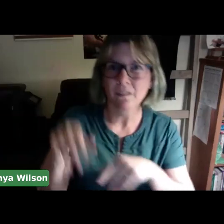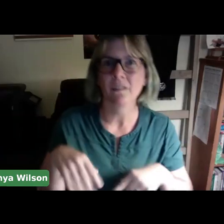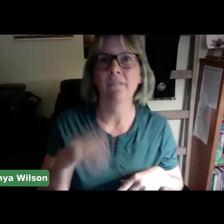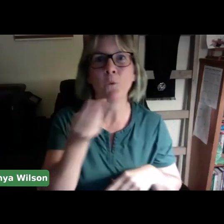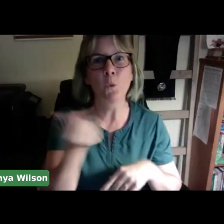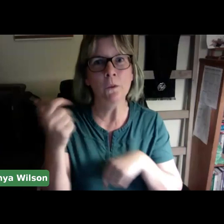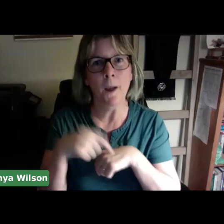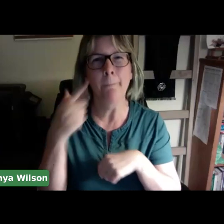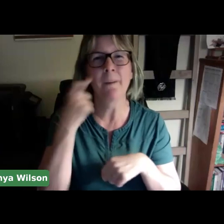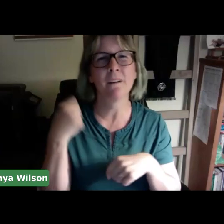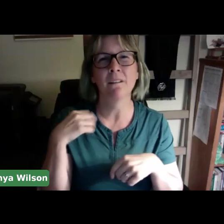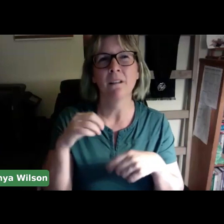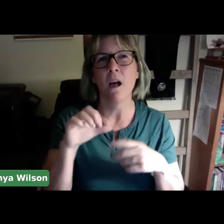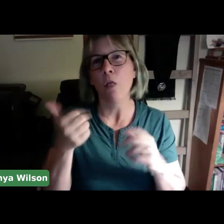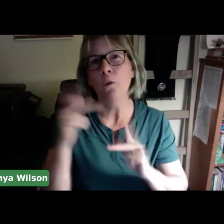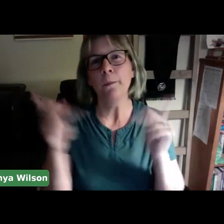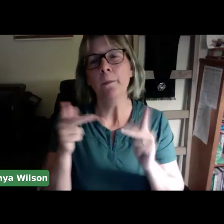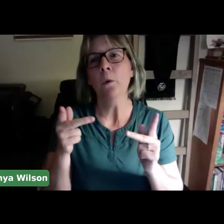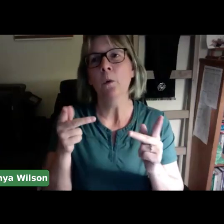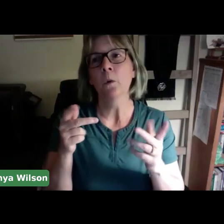some of those dreams of wanting to be out in the mountains.